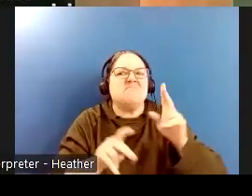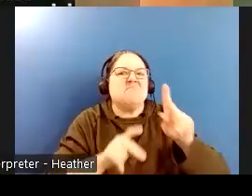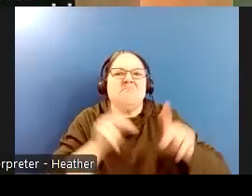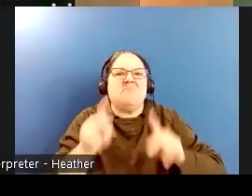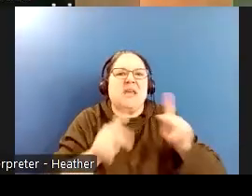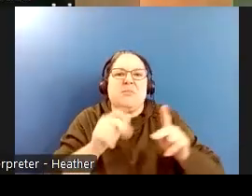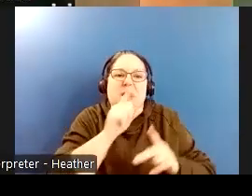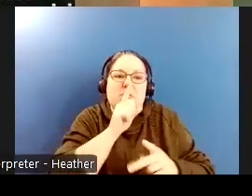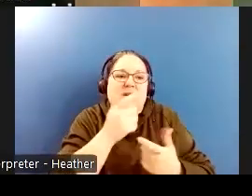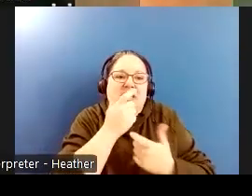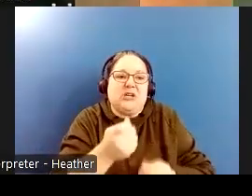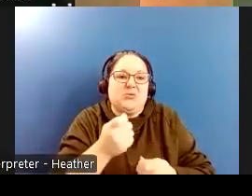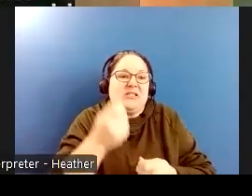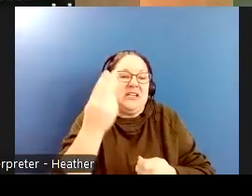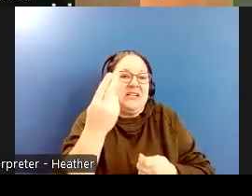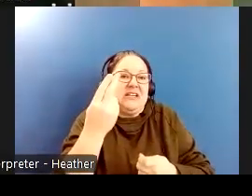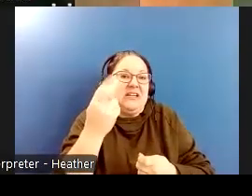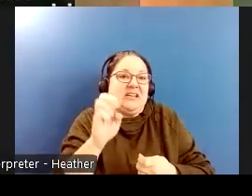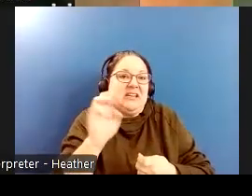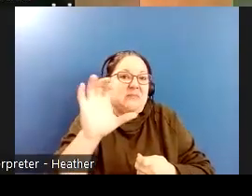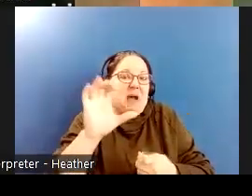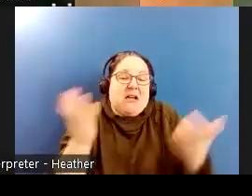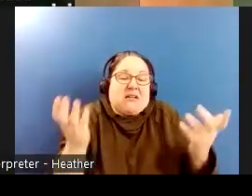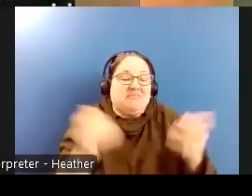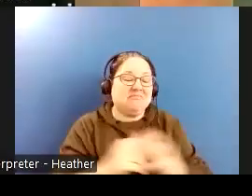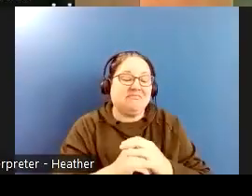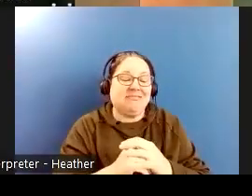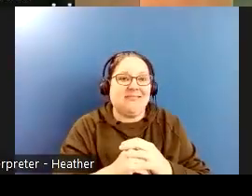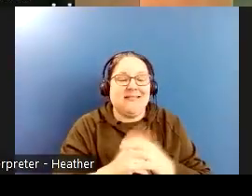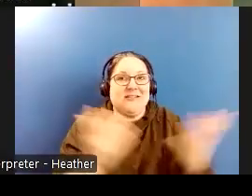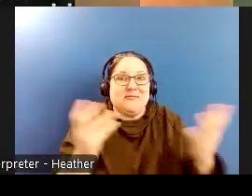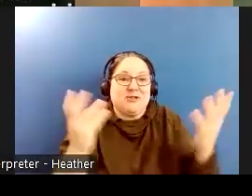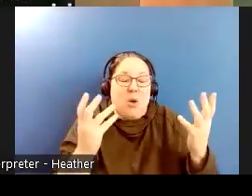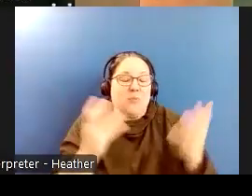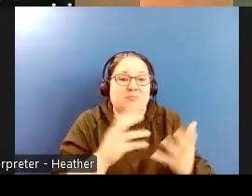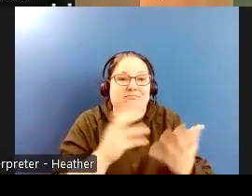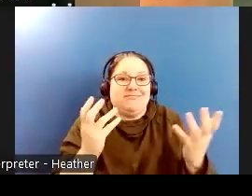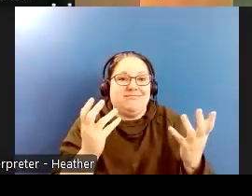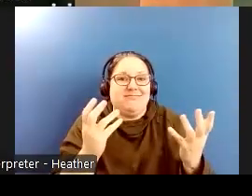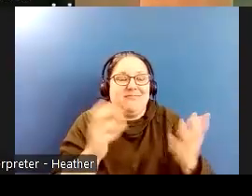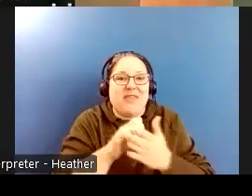I think my program directors thought that was uh kind of a an interesting uh finding. By the way,